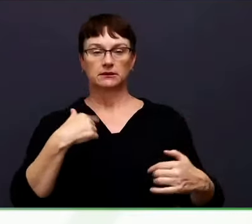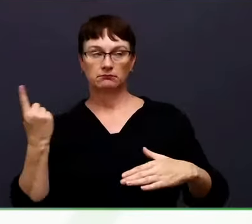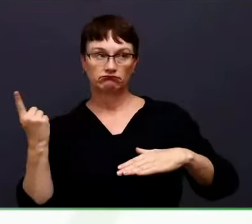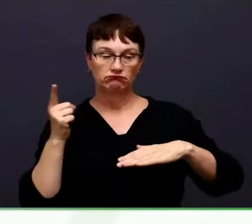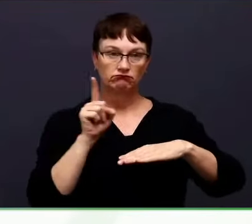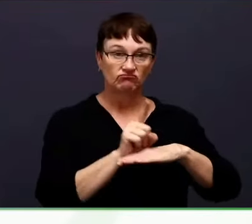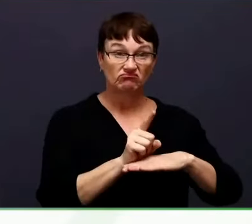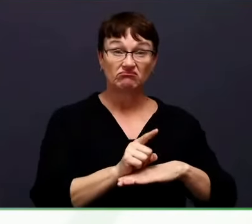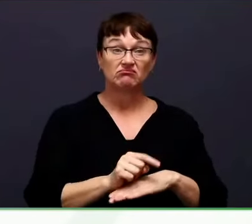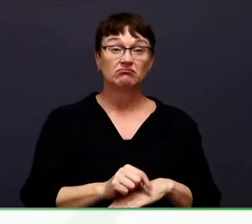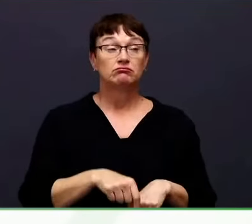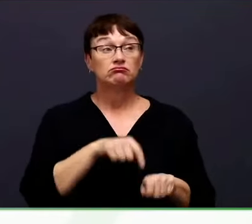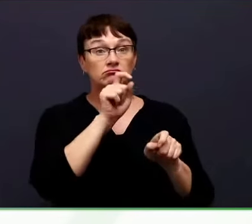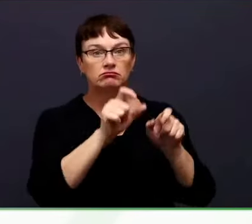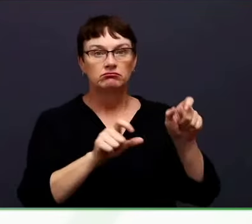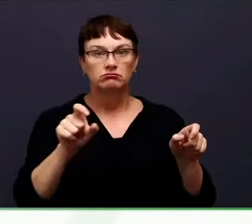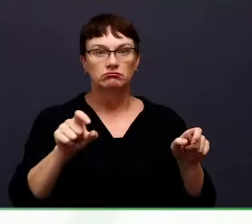We were very happy.